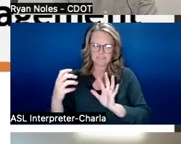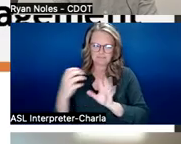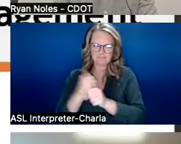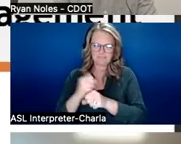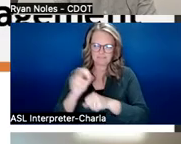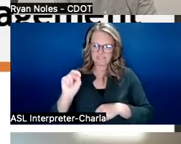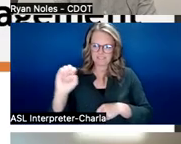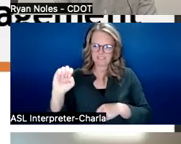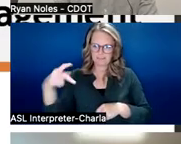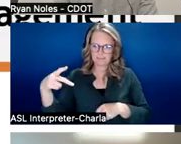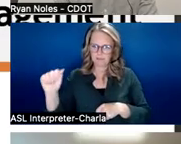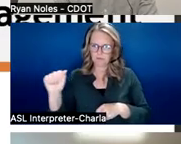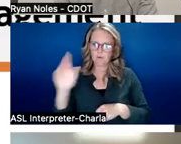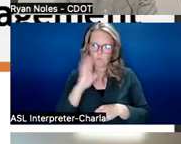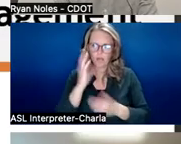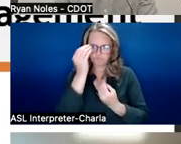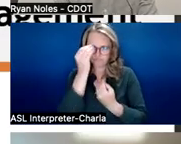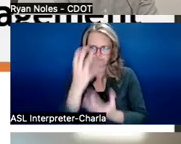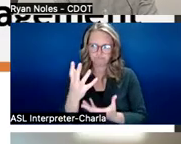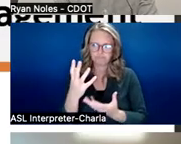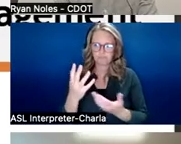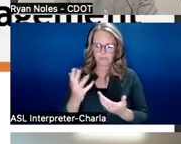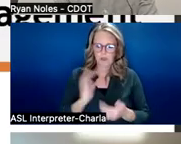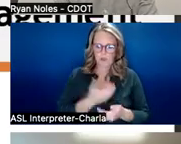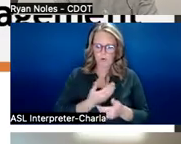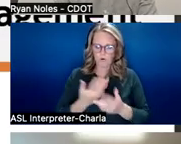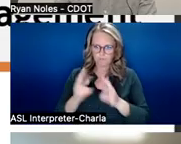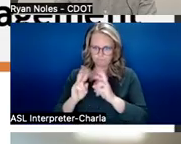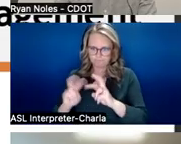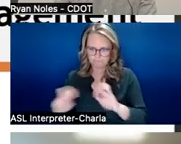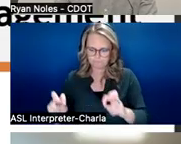in regard to our analysis on environmental, social,